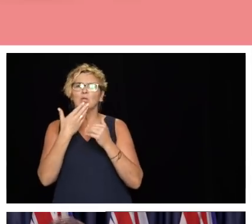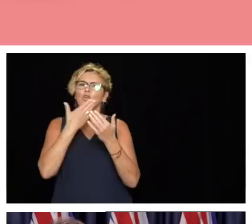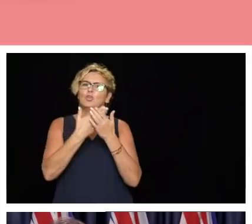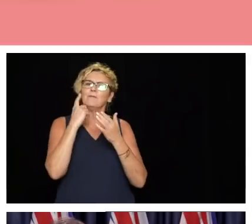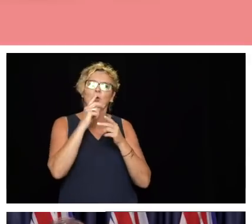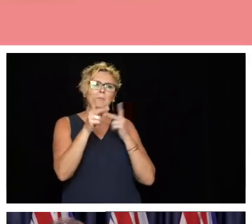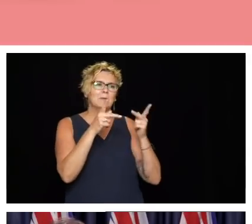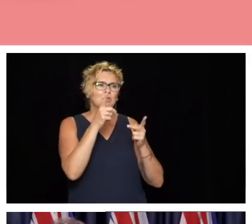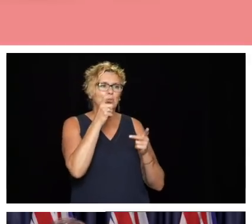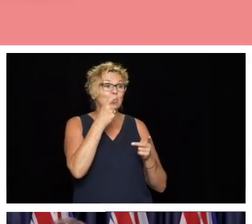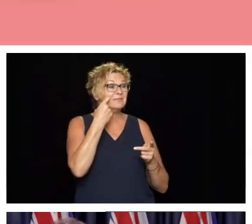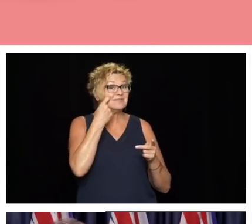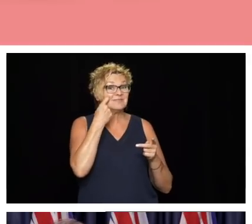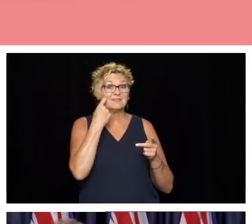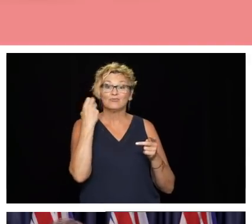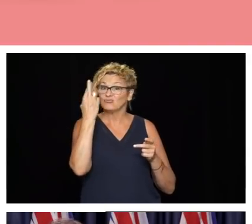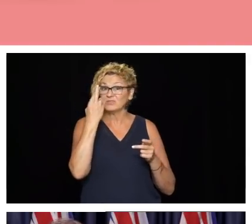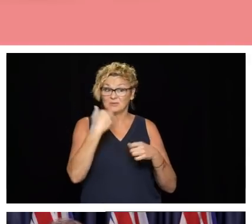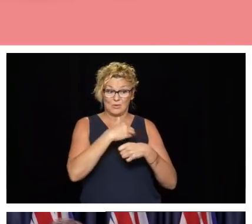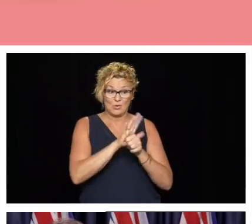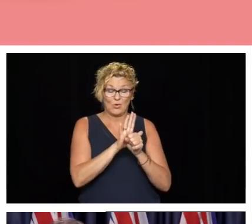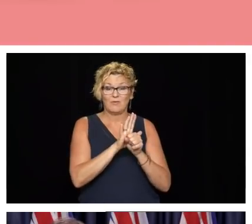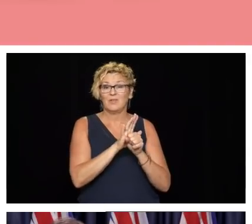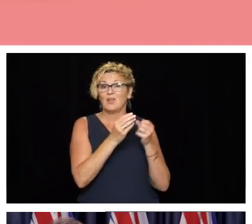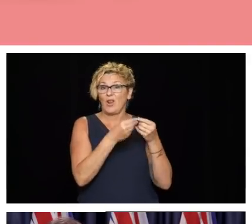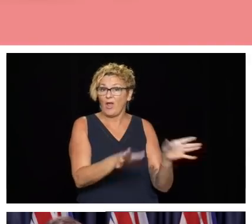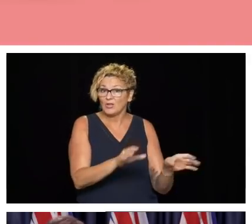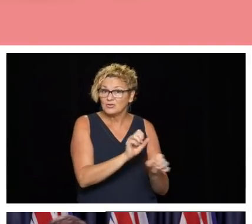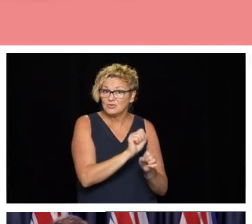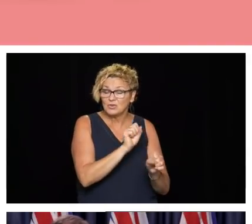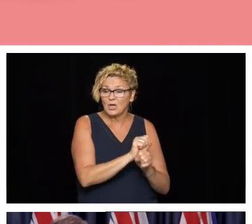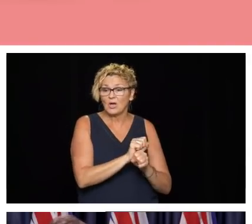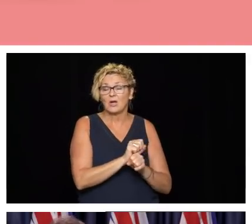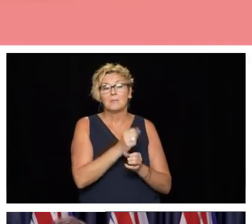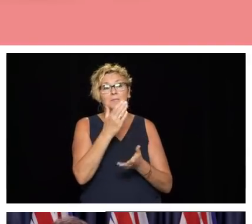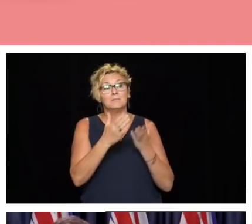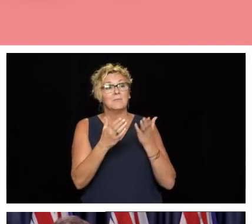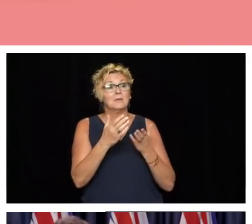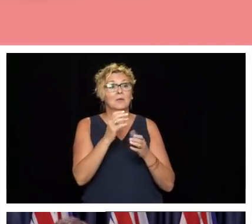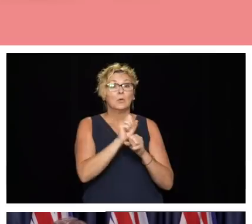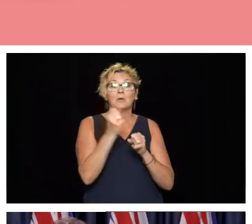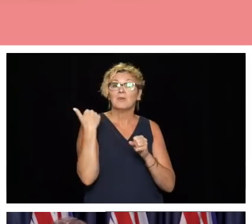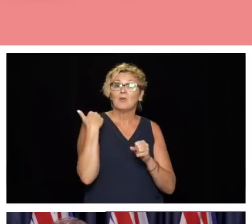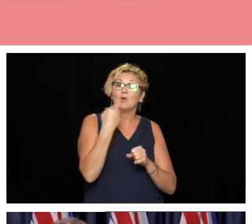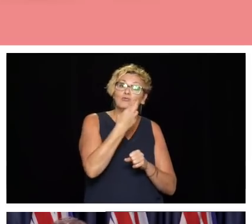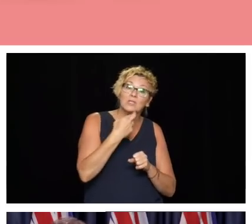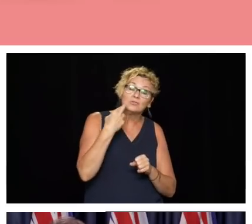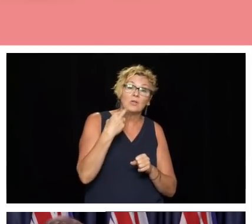This campaign is open to all interested individuals but will also specifically target people